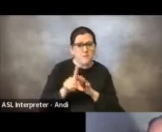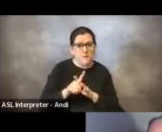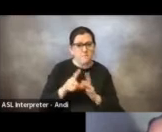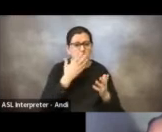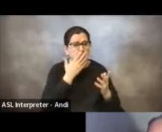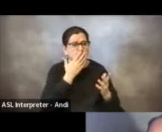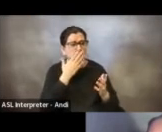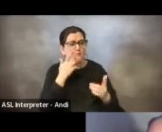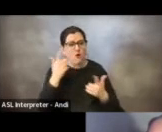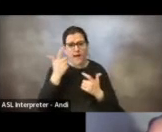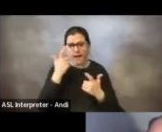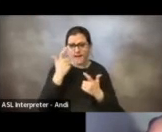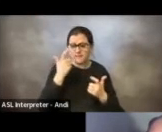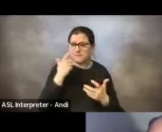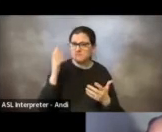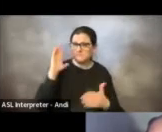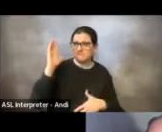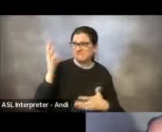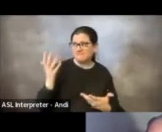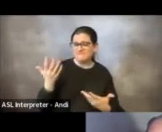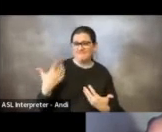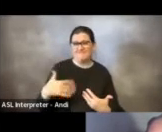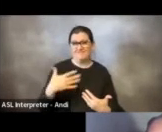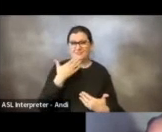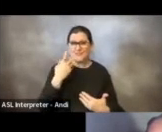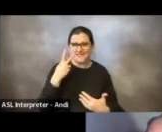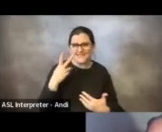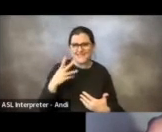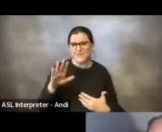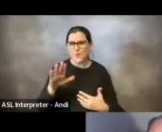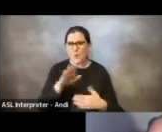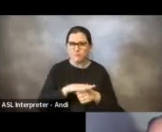asking as many questions as you do. It's good to see where your areas of interest and passion